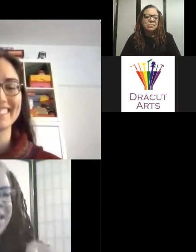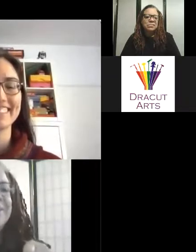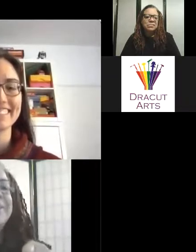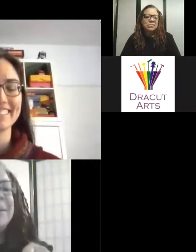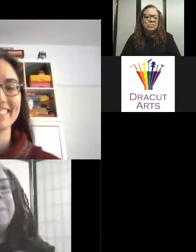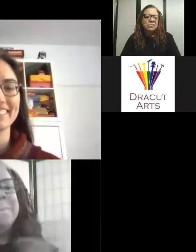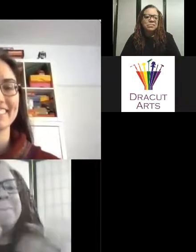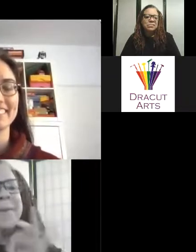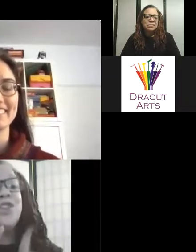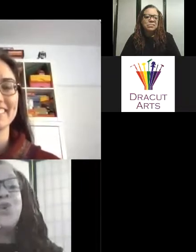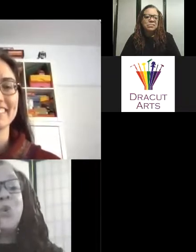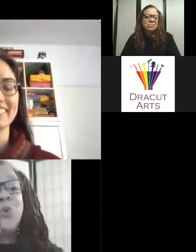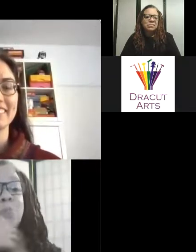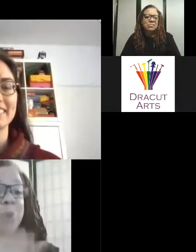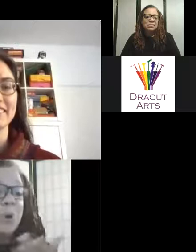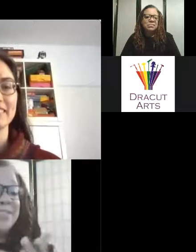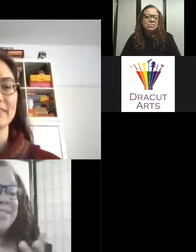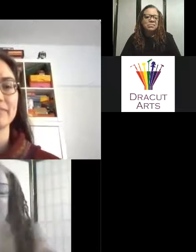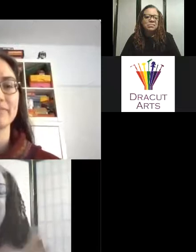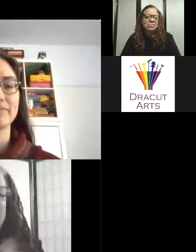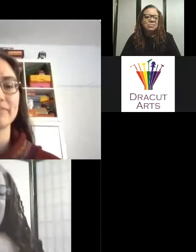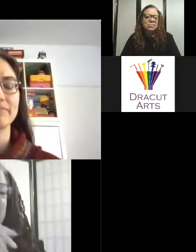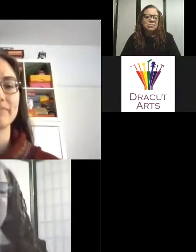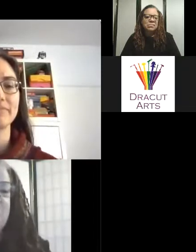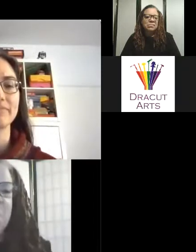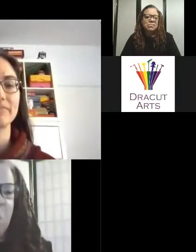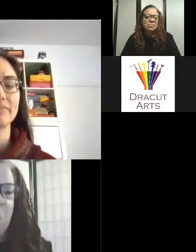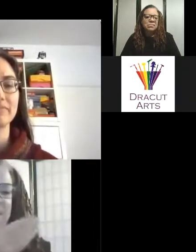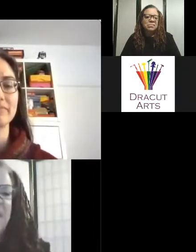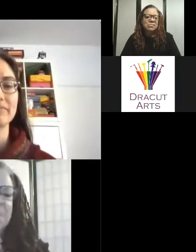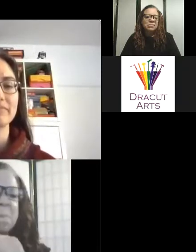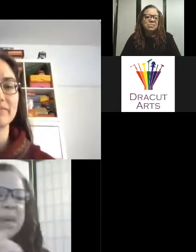and uh leave out all the the dull stuff about making camp and having diarrhea